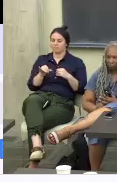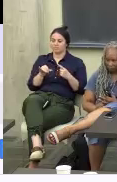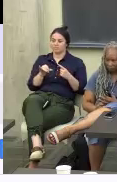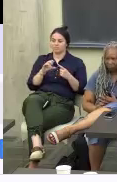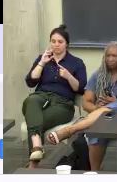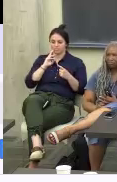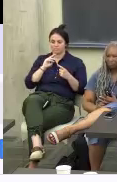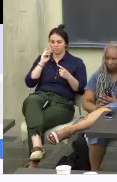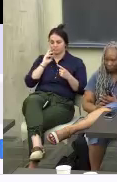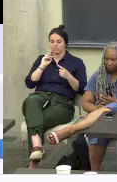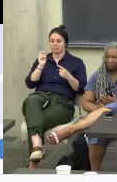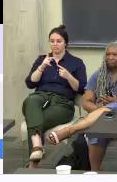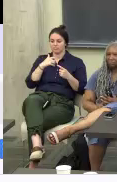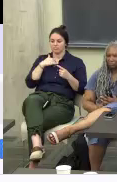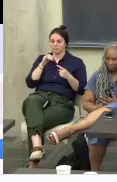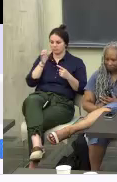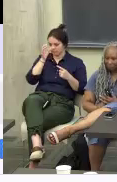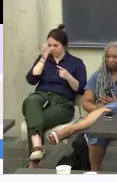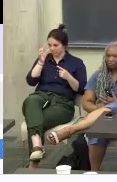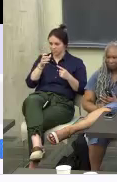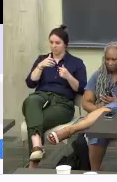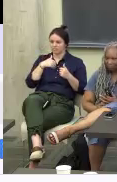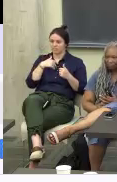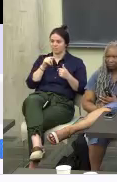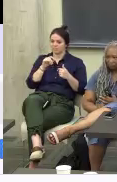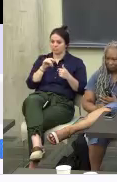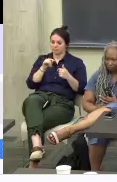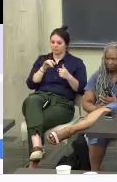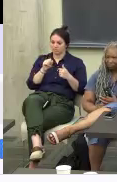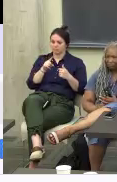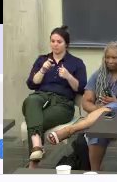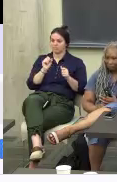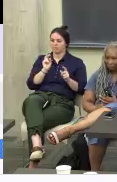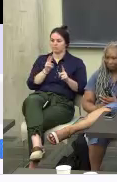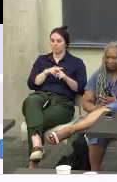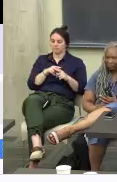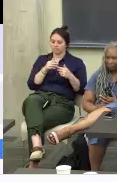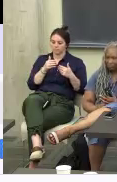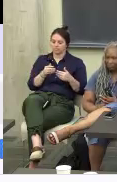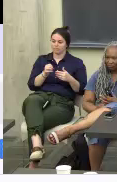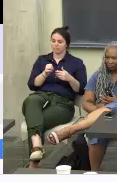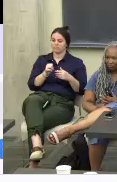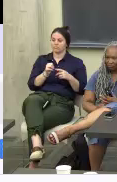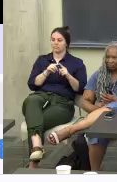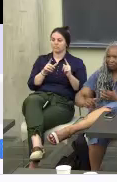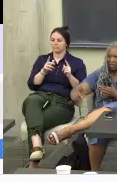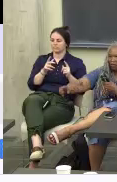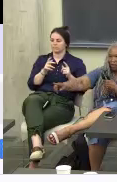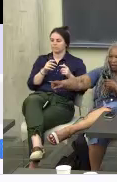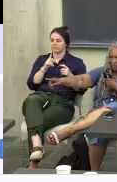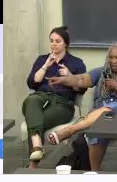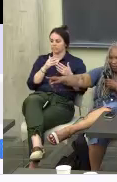okay here you've got this concept and you've got these tactics then you can apply but Well, I think